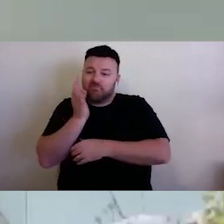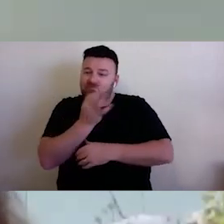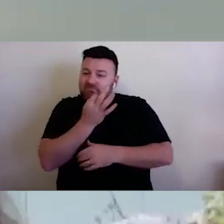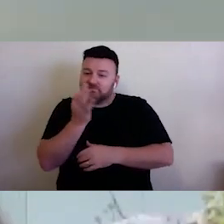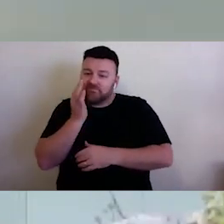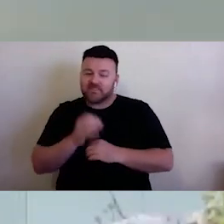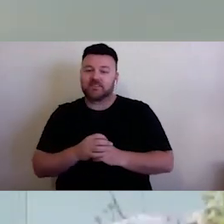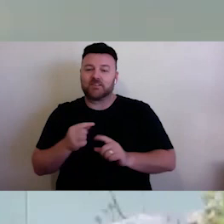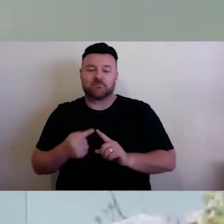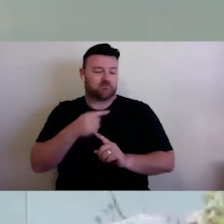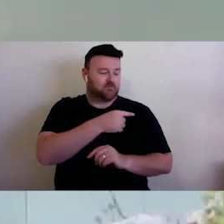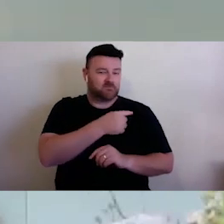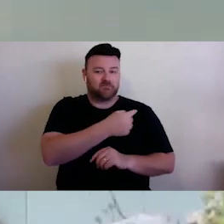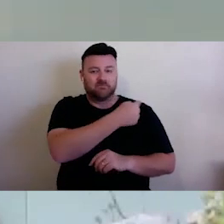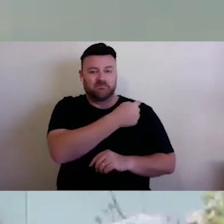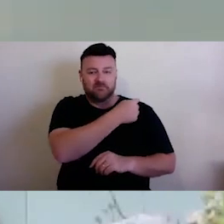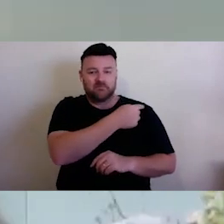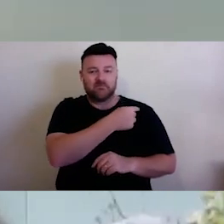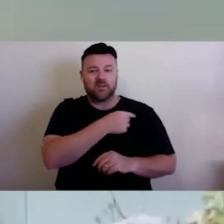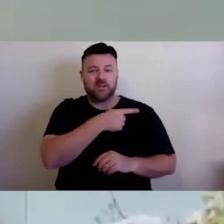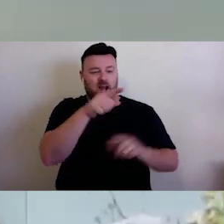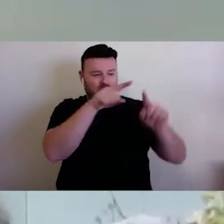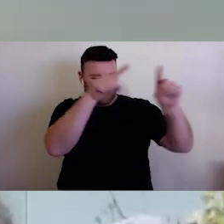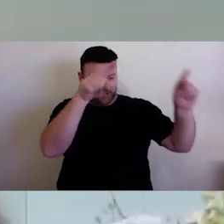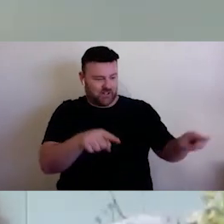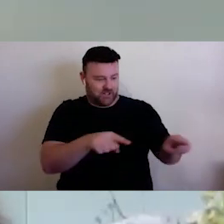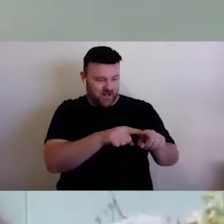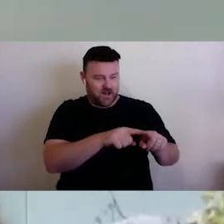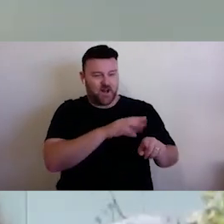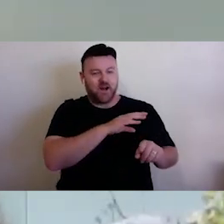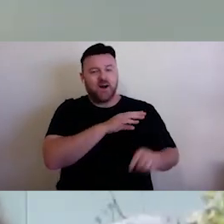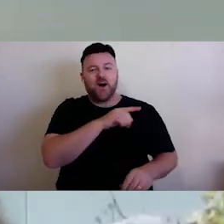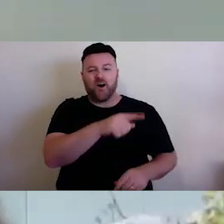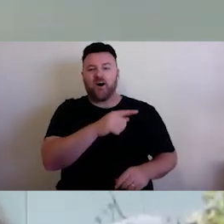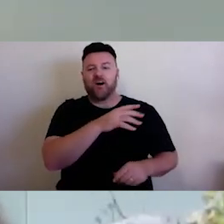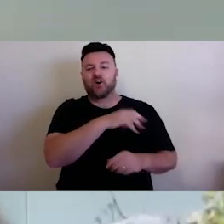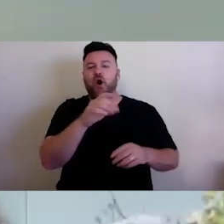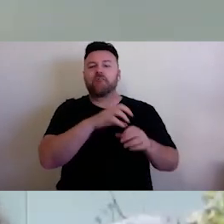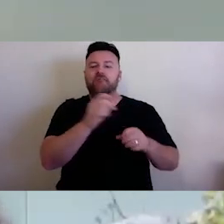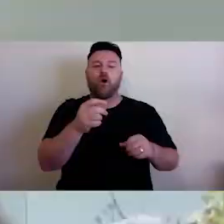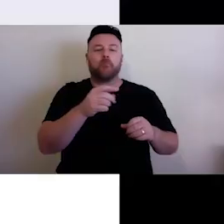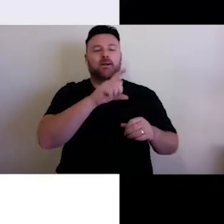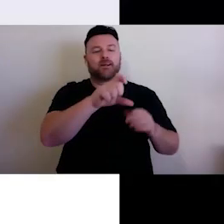background there's a picture which I got the Cairns Indigenous Art Fair